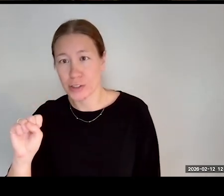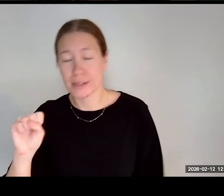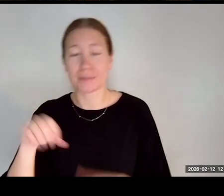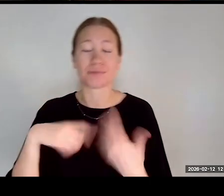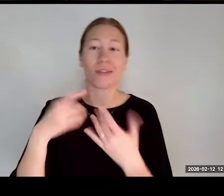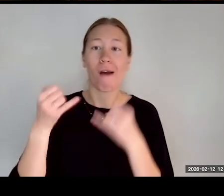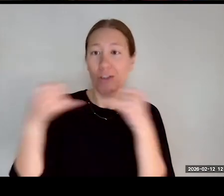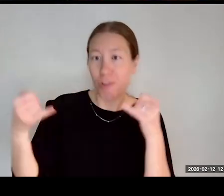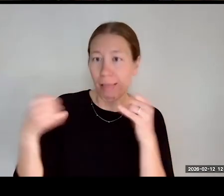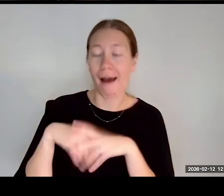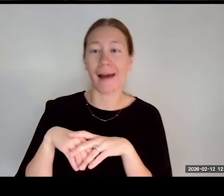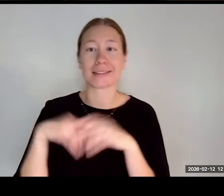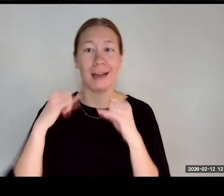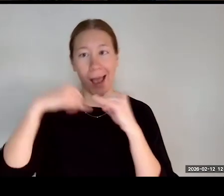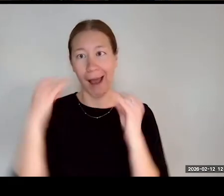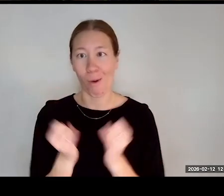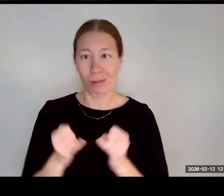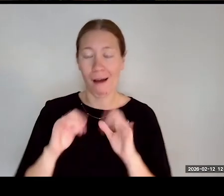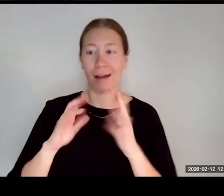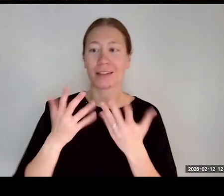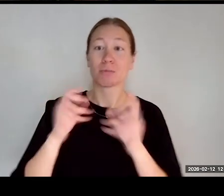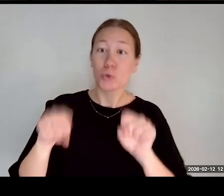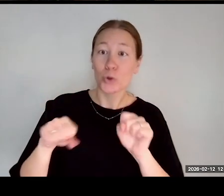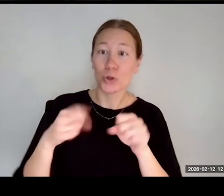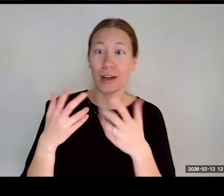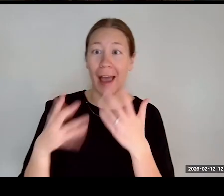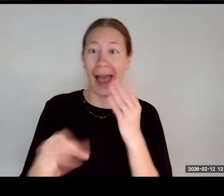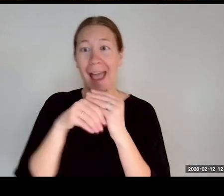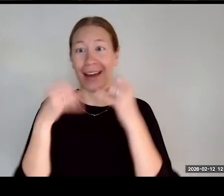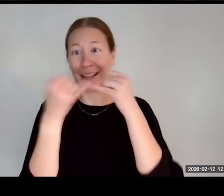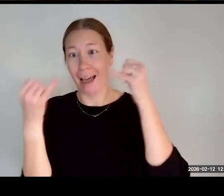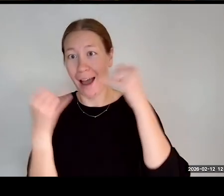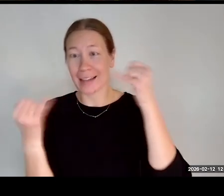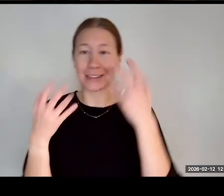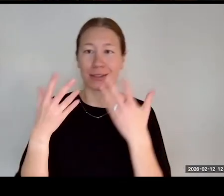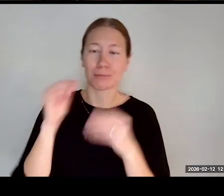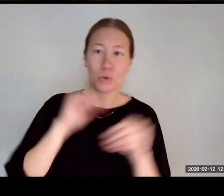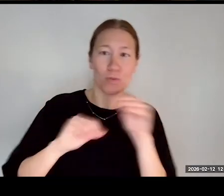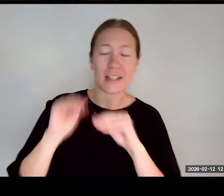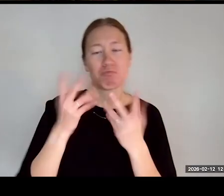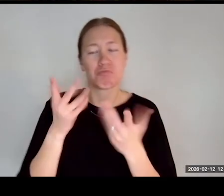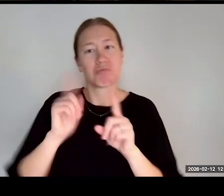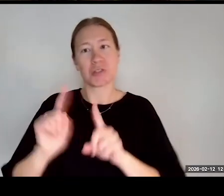You can use labels that have little like lines attached into them and moving outside of the objects. So there's different ways to approach it,